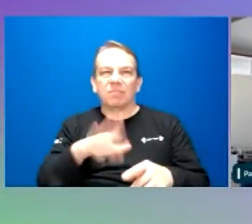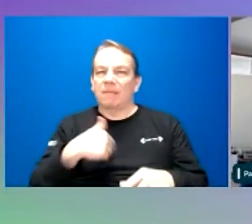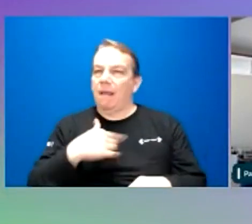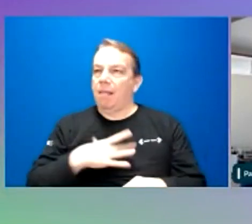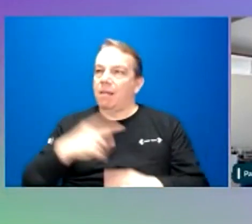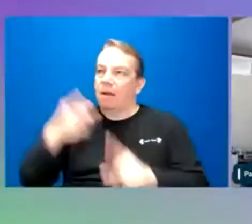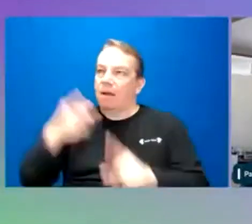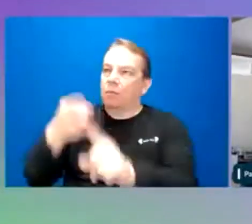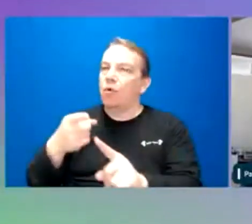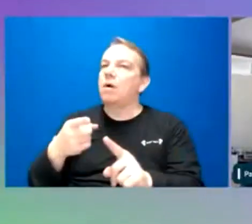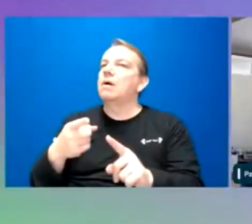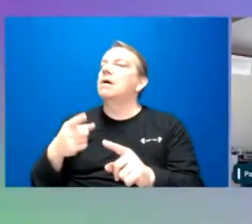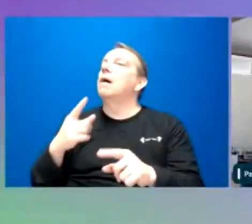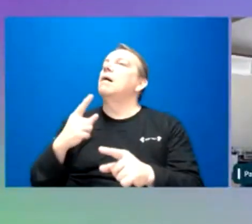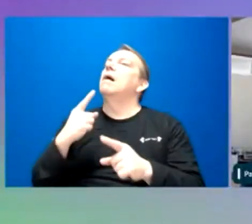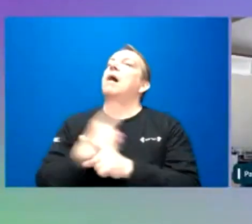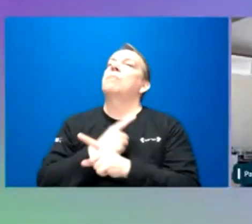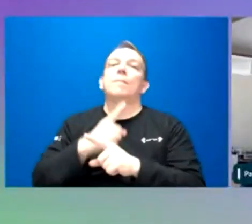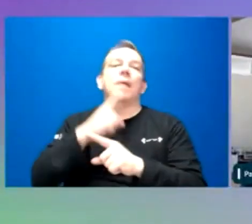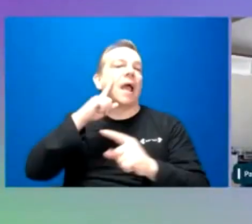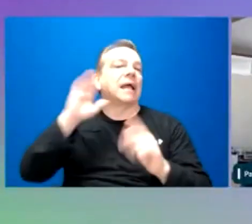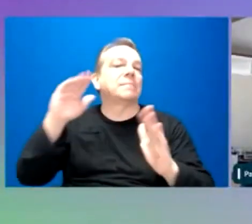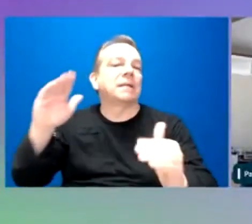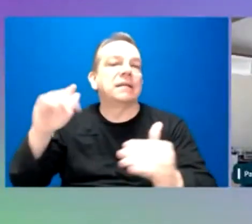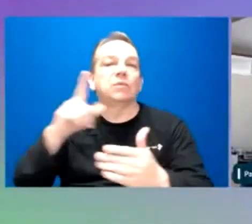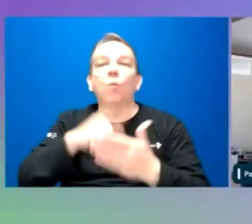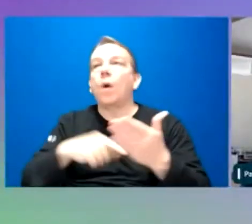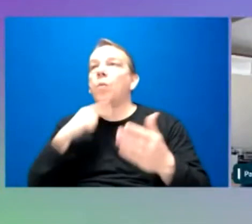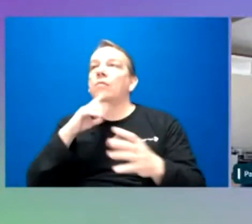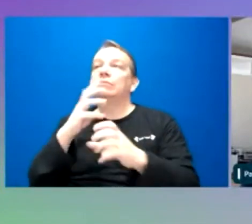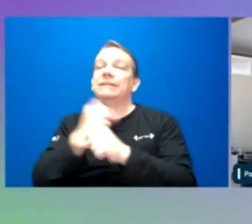that engagement and what we'll get out of it at the end. And it